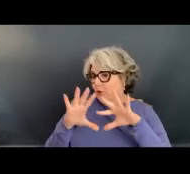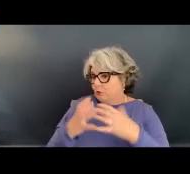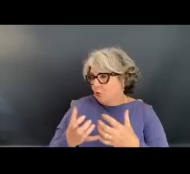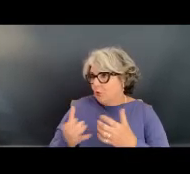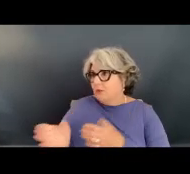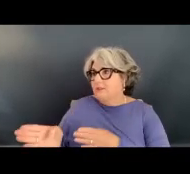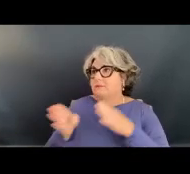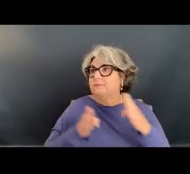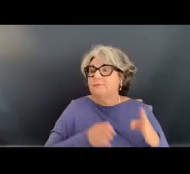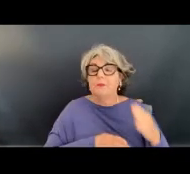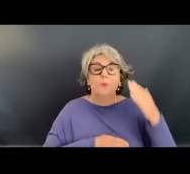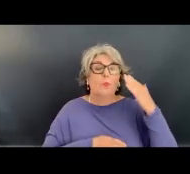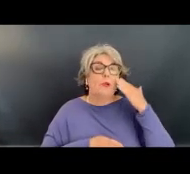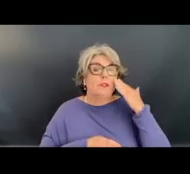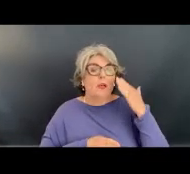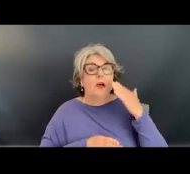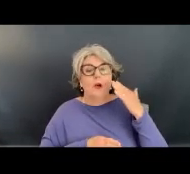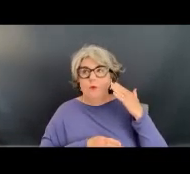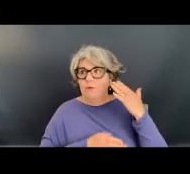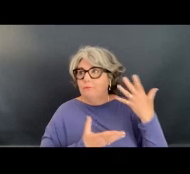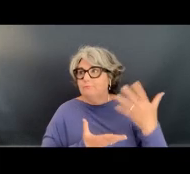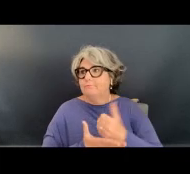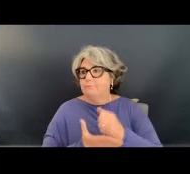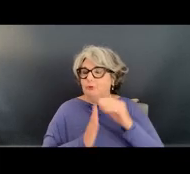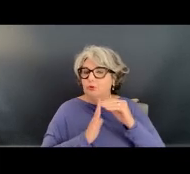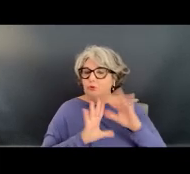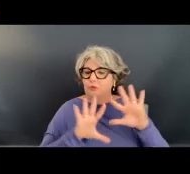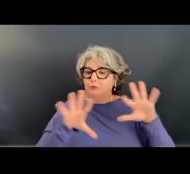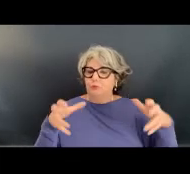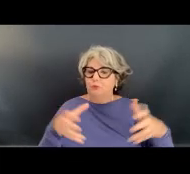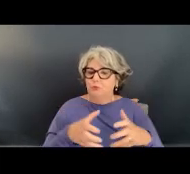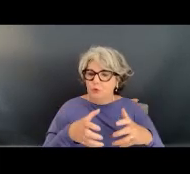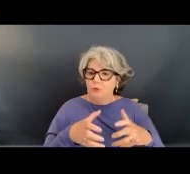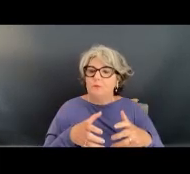So we know that we are capturing a group of students and helping